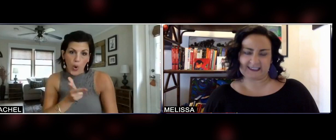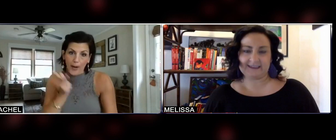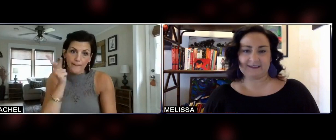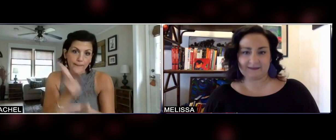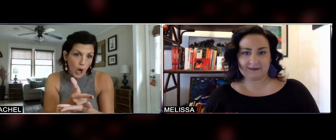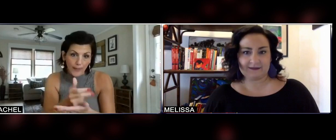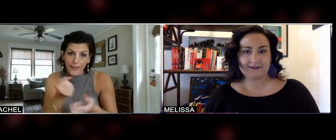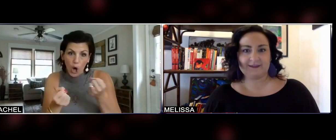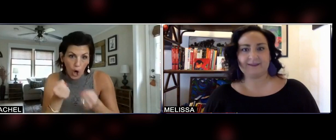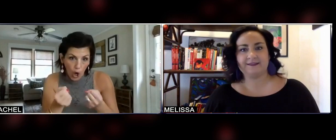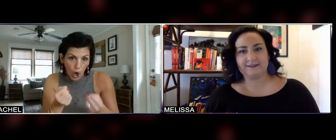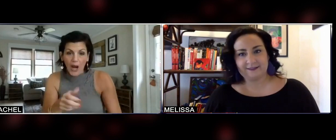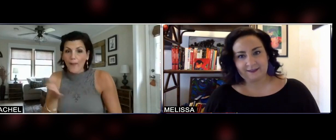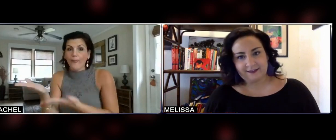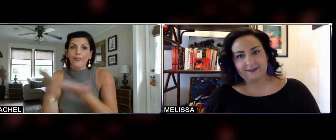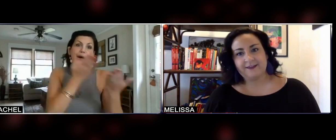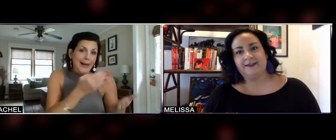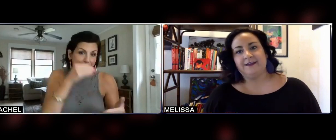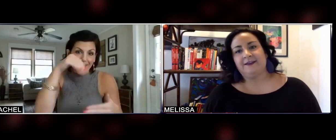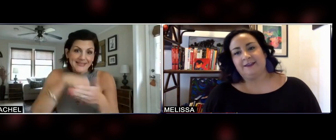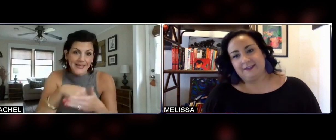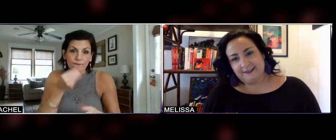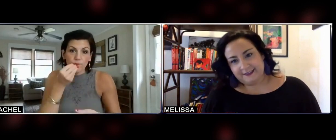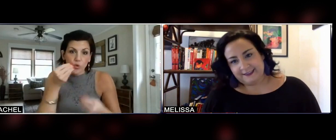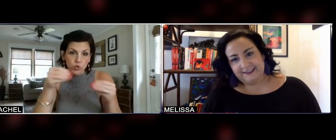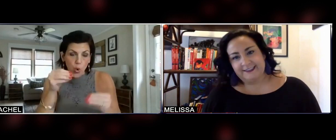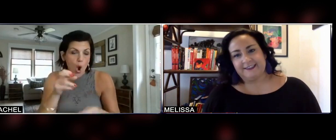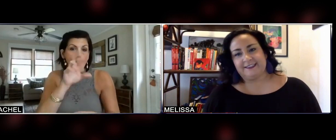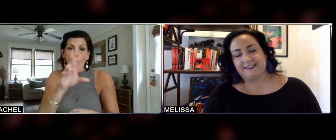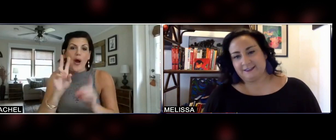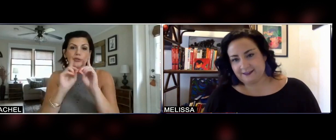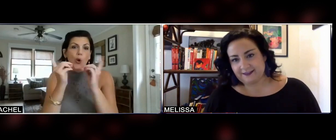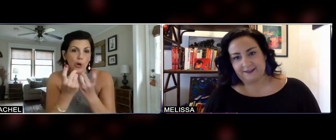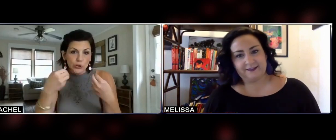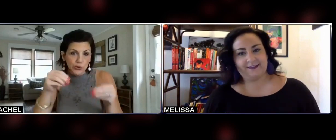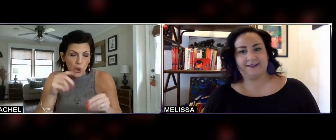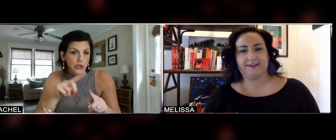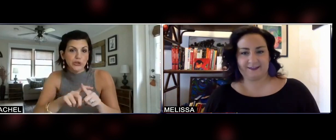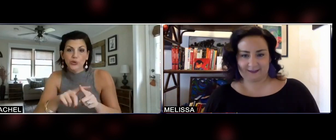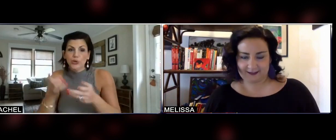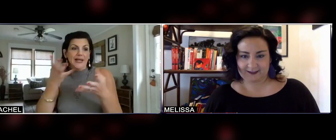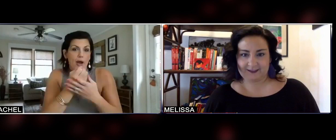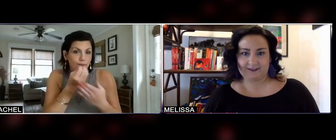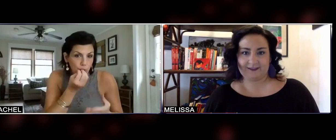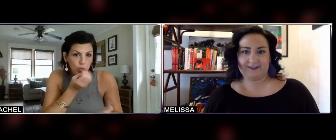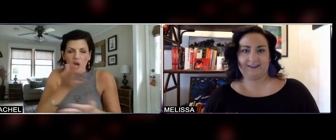I'm not going to park my car and walk into a food store or a donut store and bring food out.